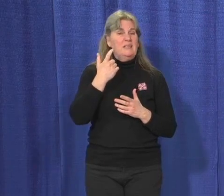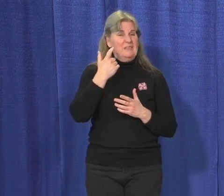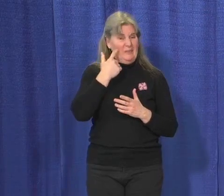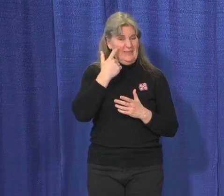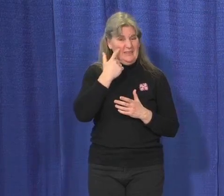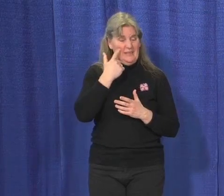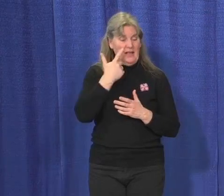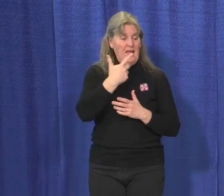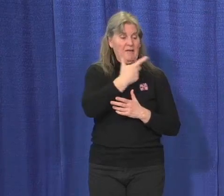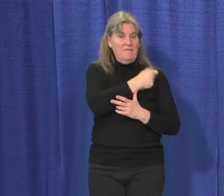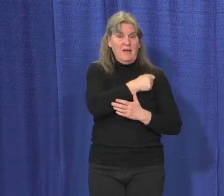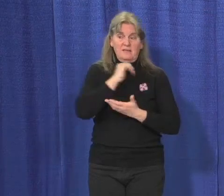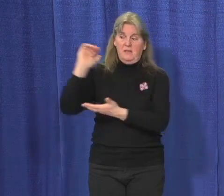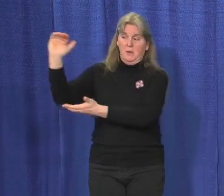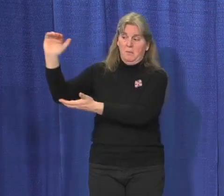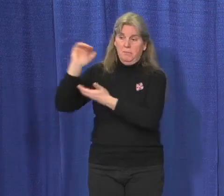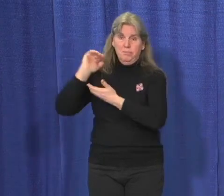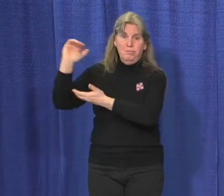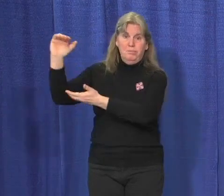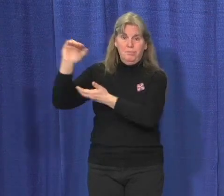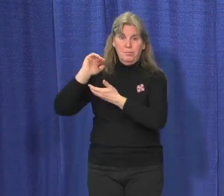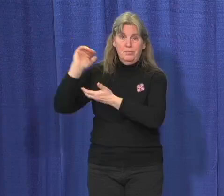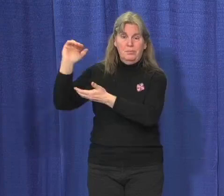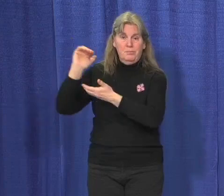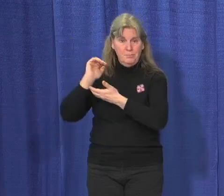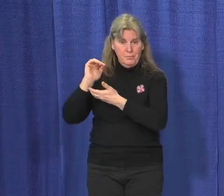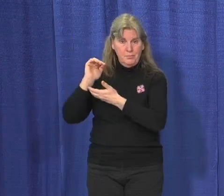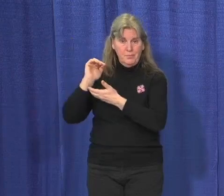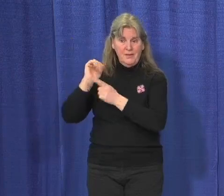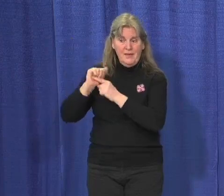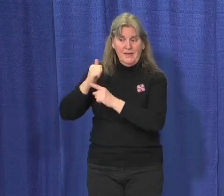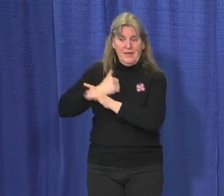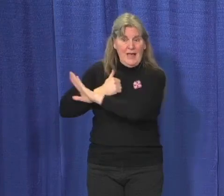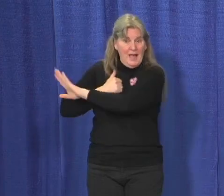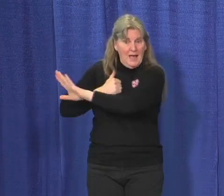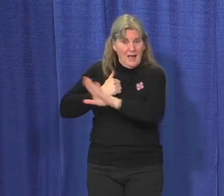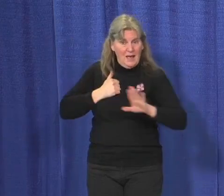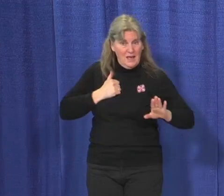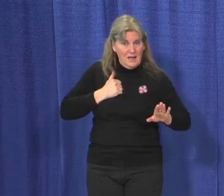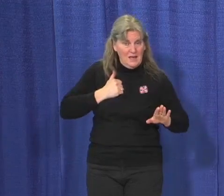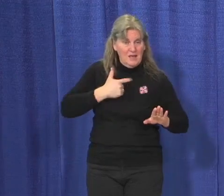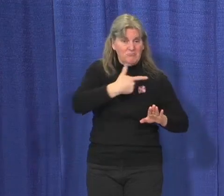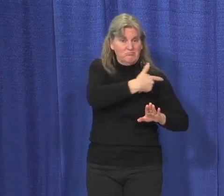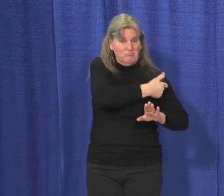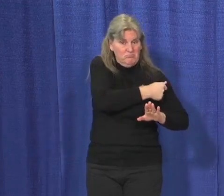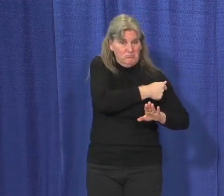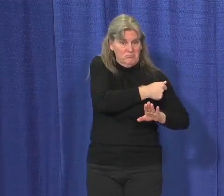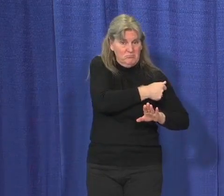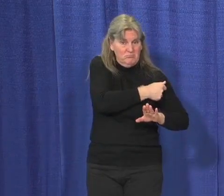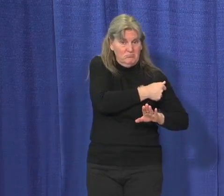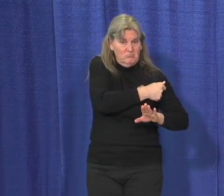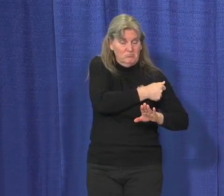accelerations in vaccine uptake in Canada, I find that